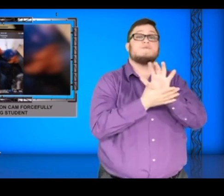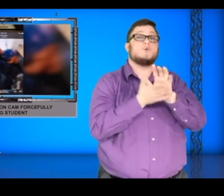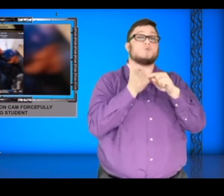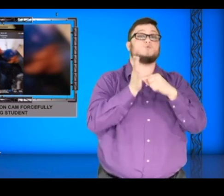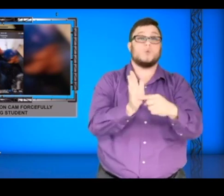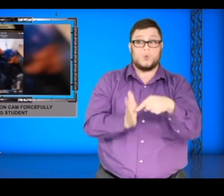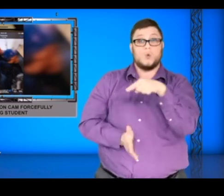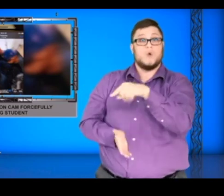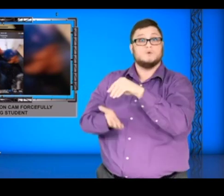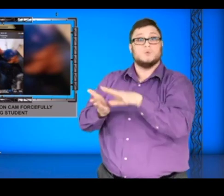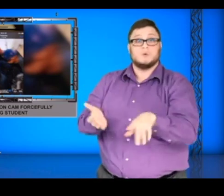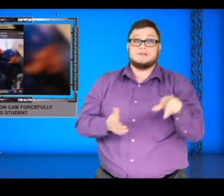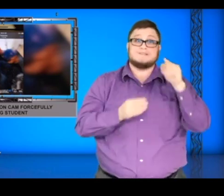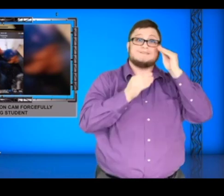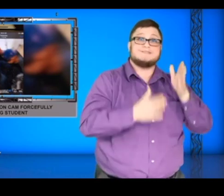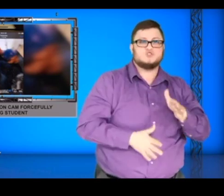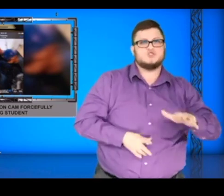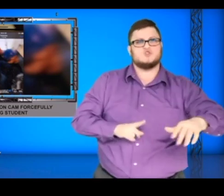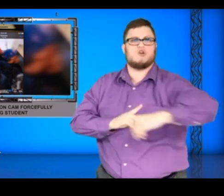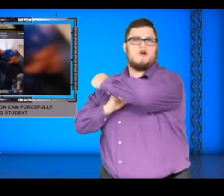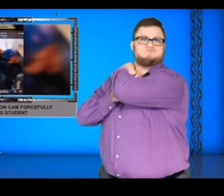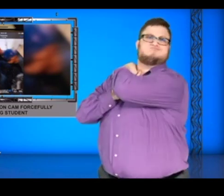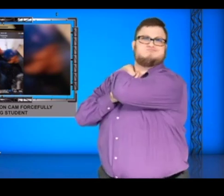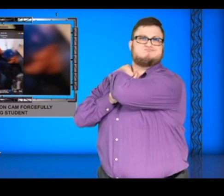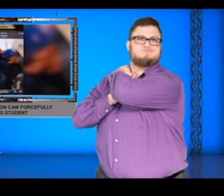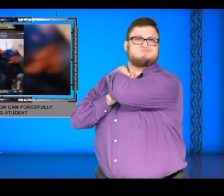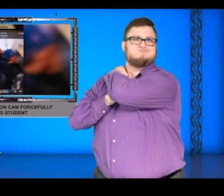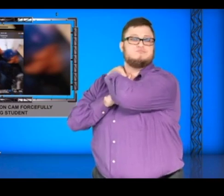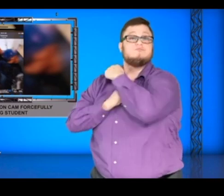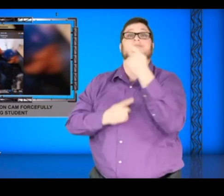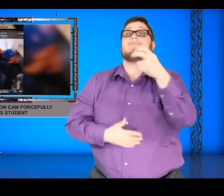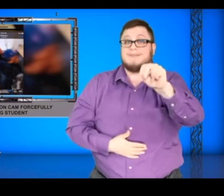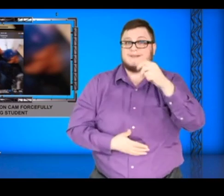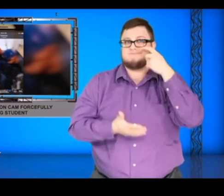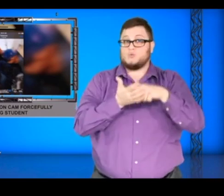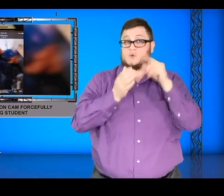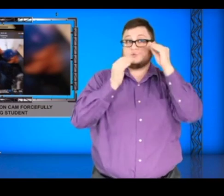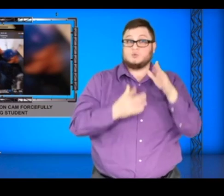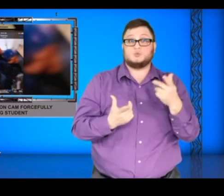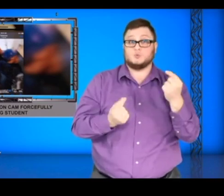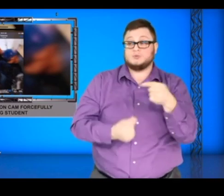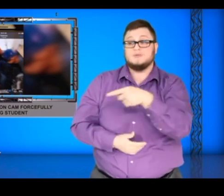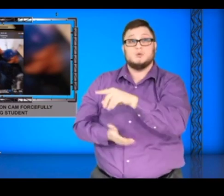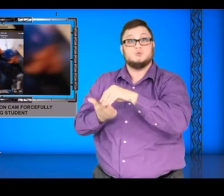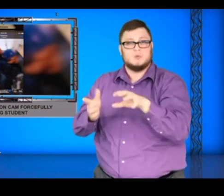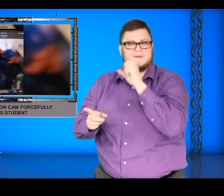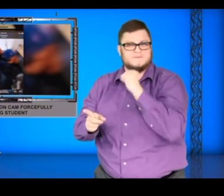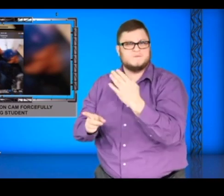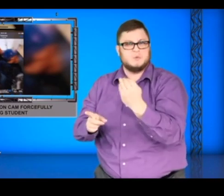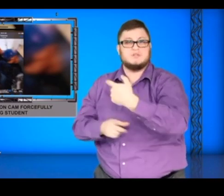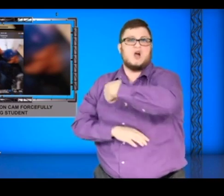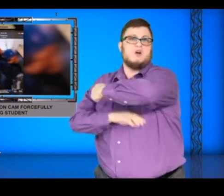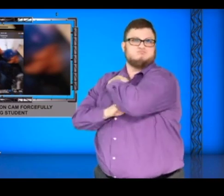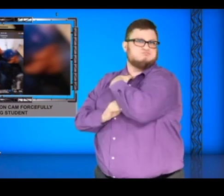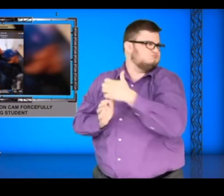Video shows Paffumi putting the student in a chokehold then appears to show him shoving